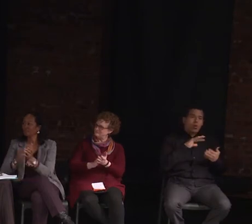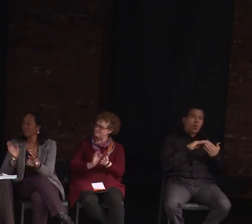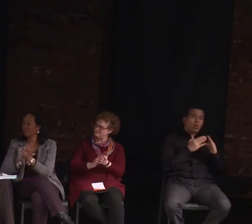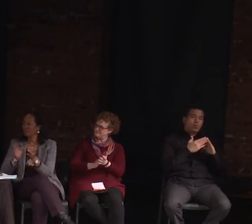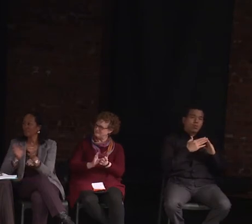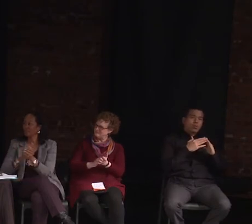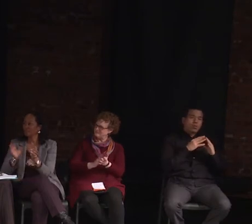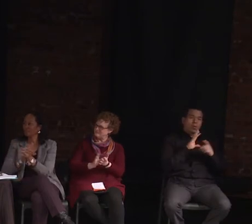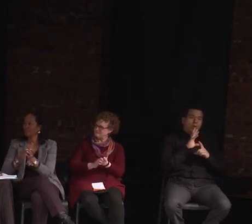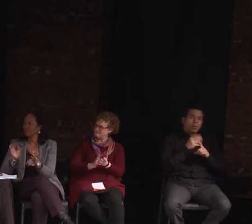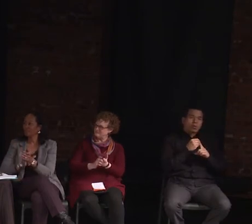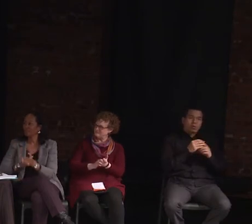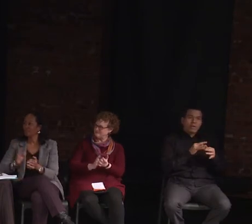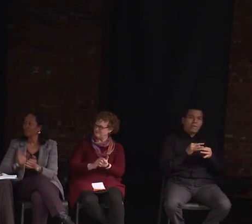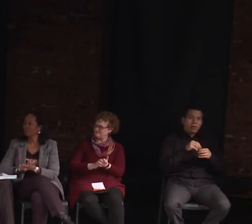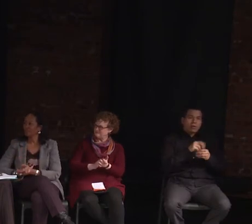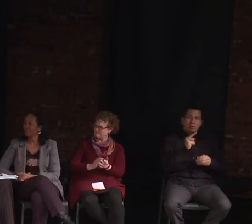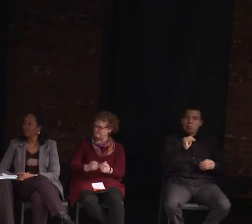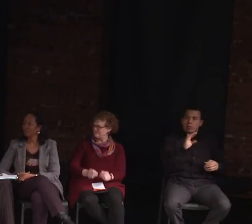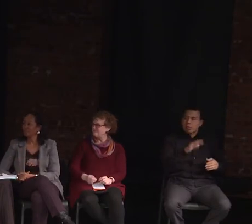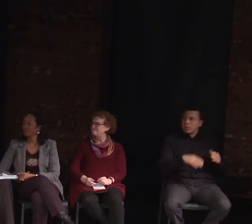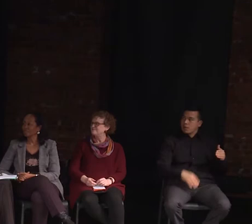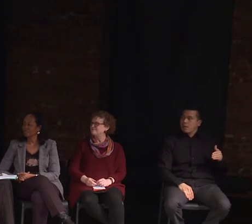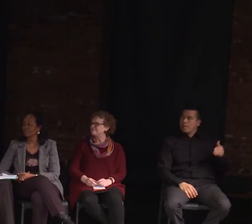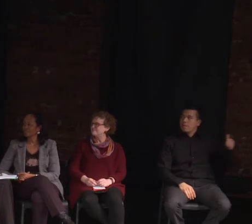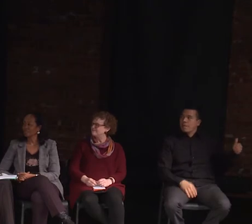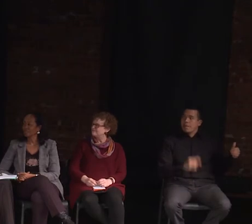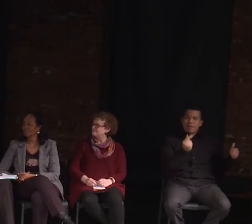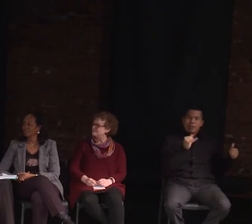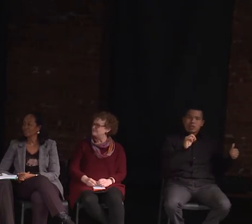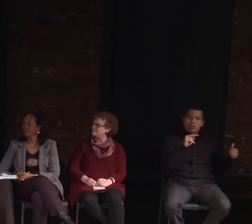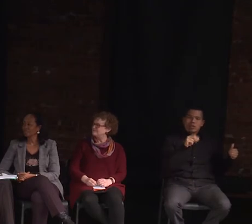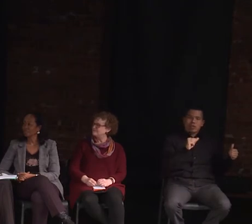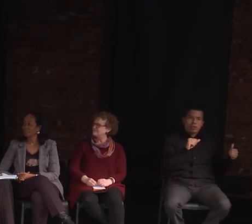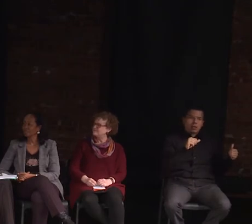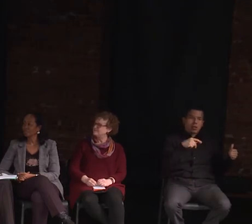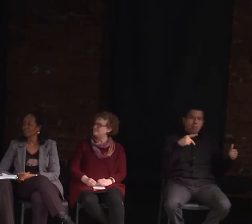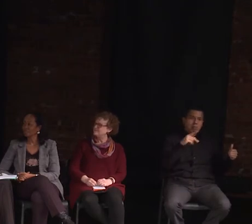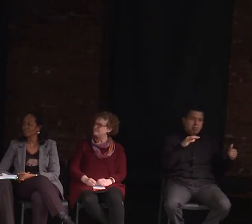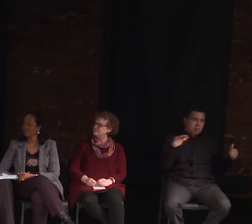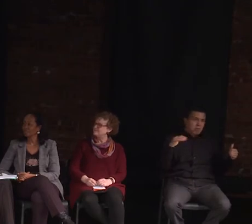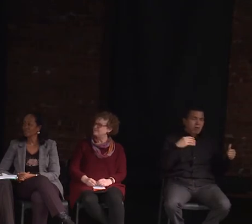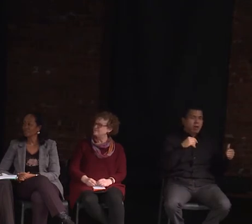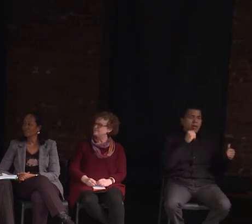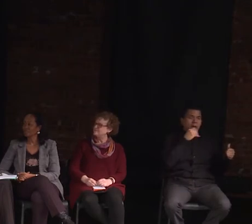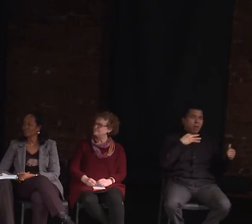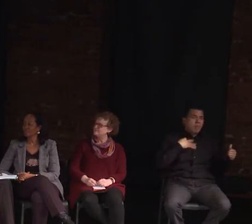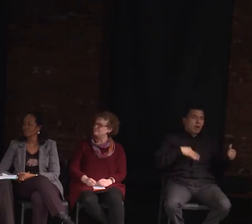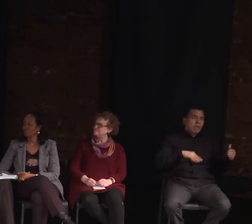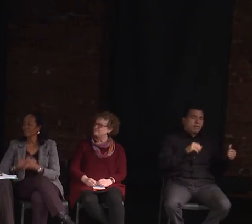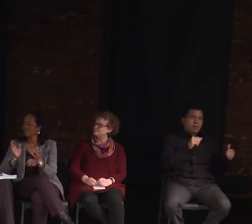Edwin: Jina Paik from the Nonprofit Finance Fund.